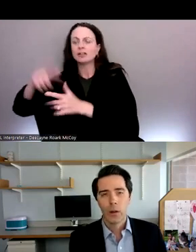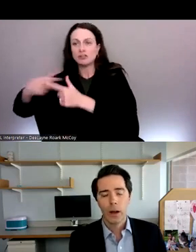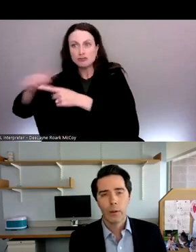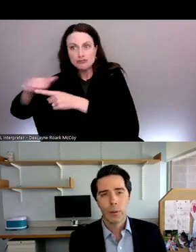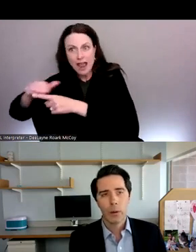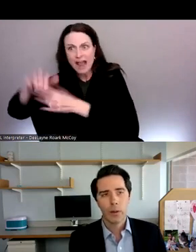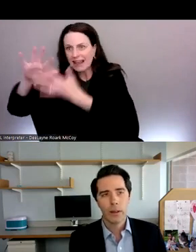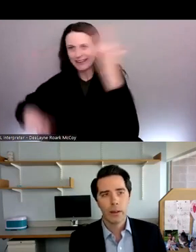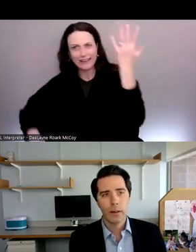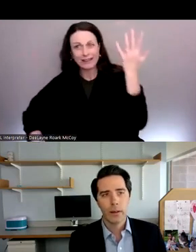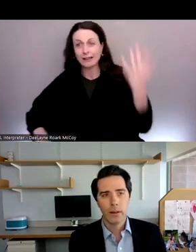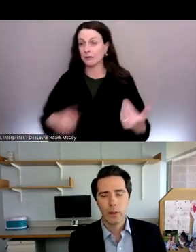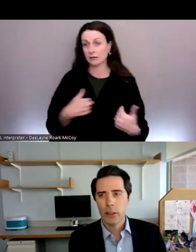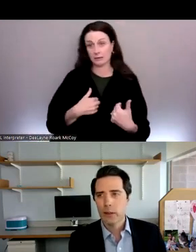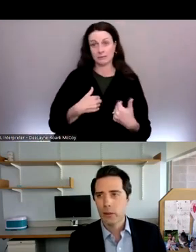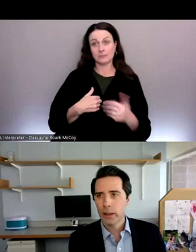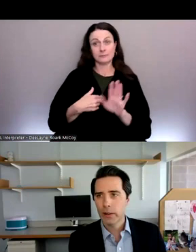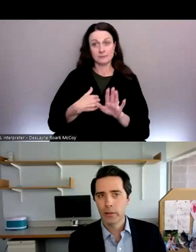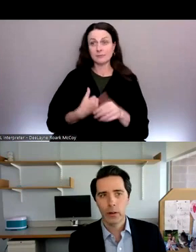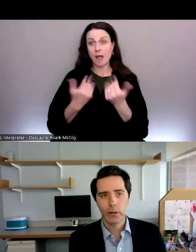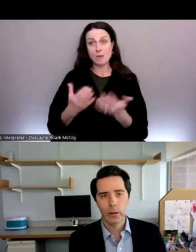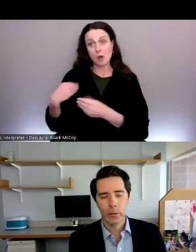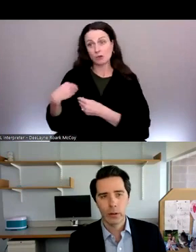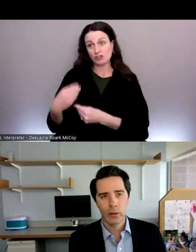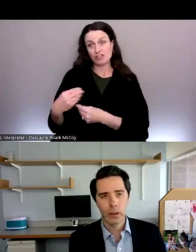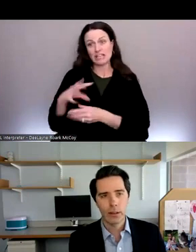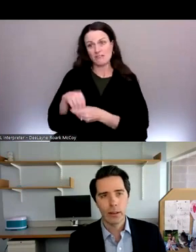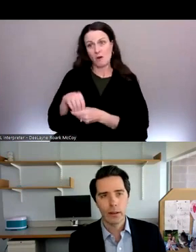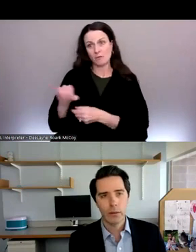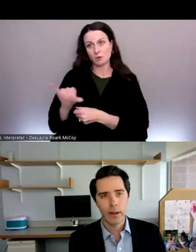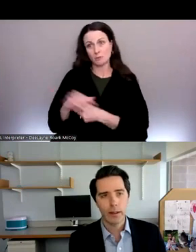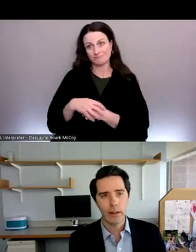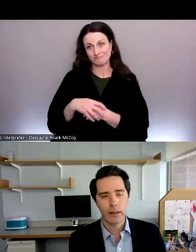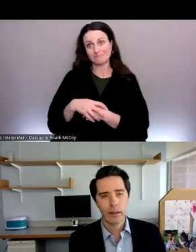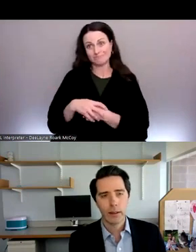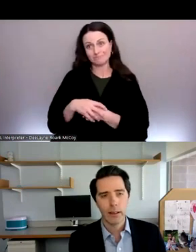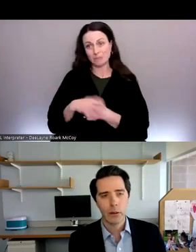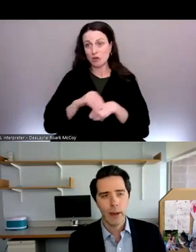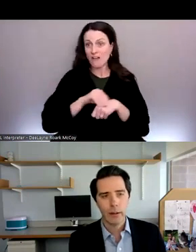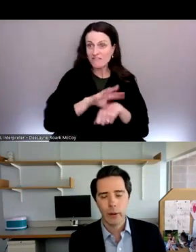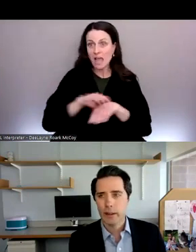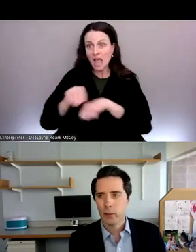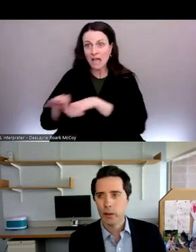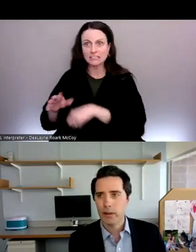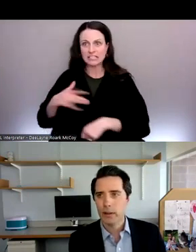well I would propose that genes are likely involved too so genes that could